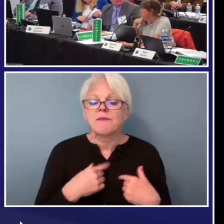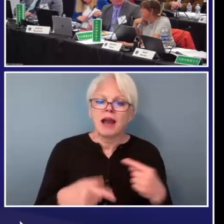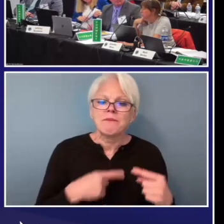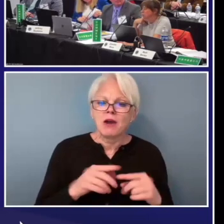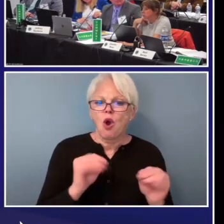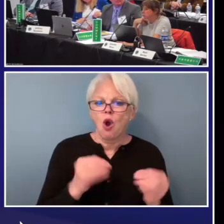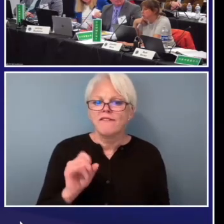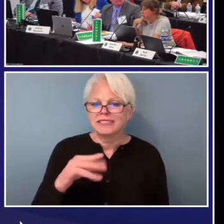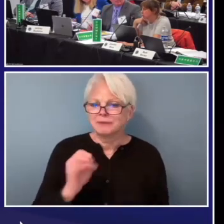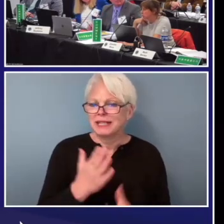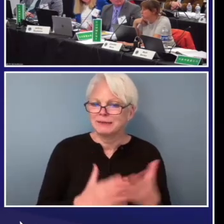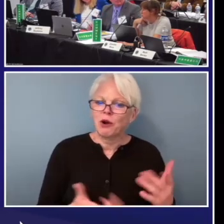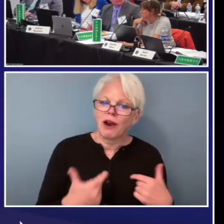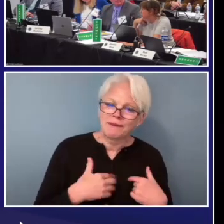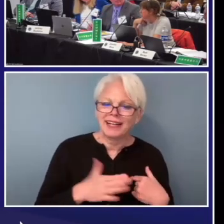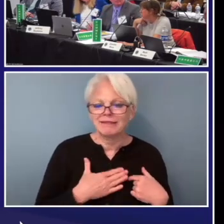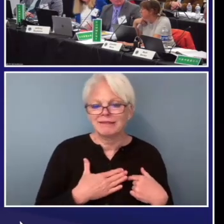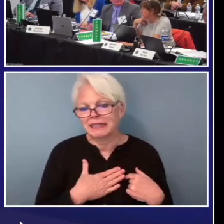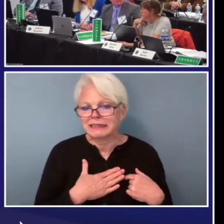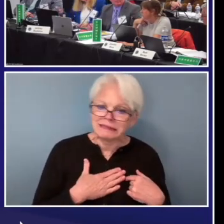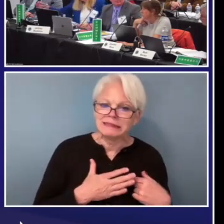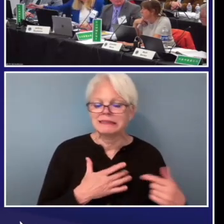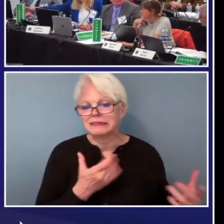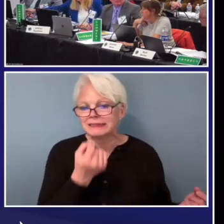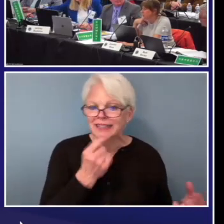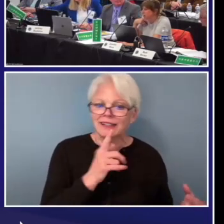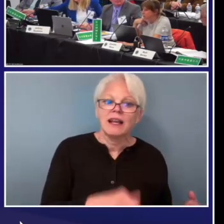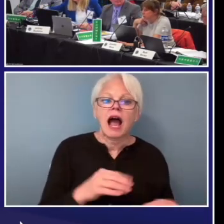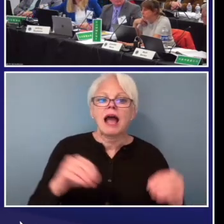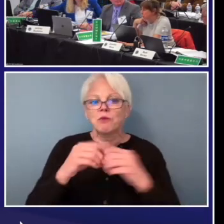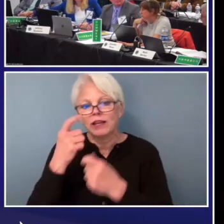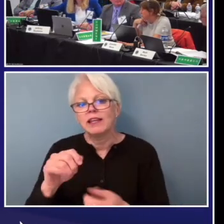I'm much more interested in the personnel because I have seen a lot of shared personnel.